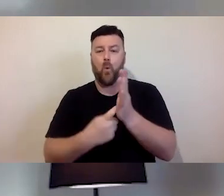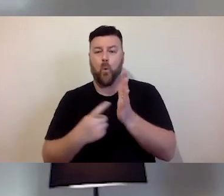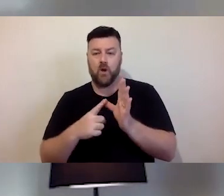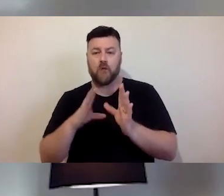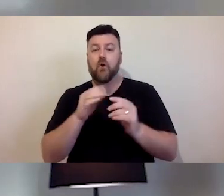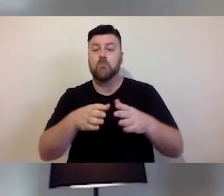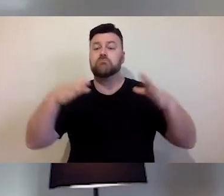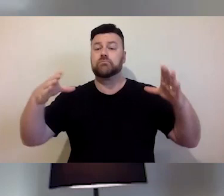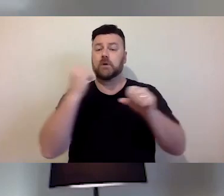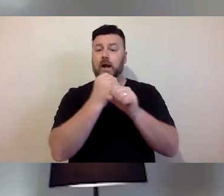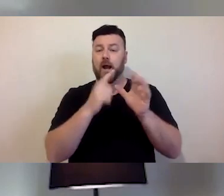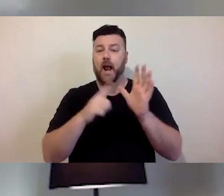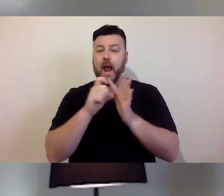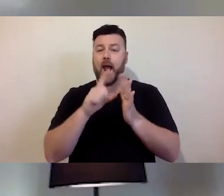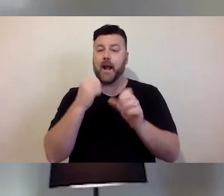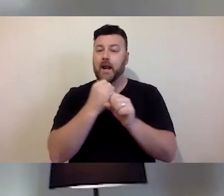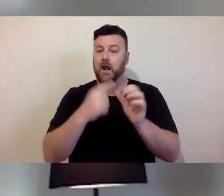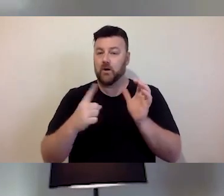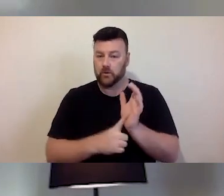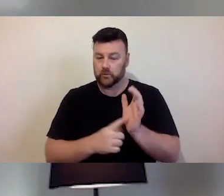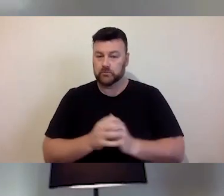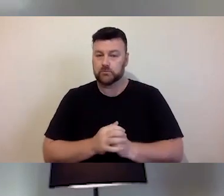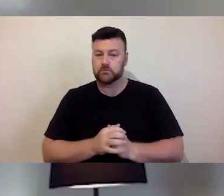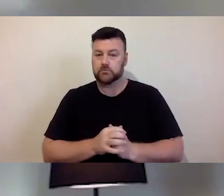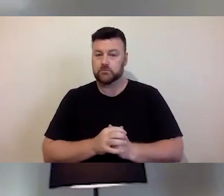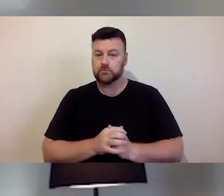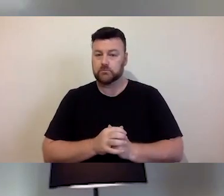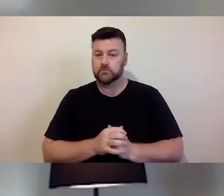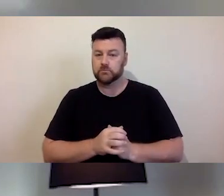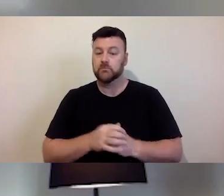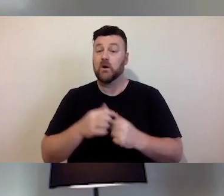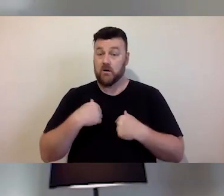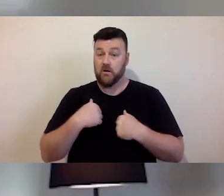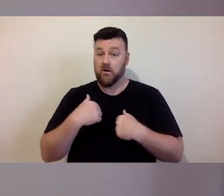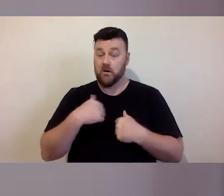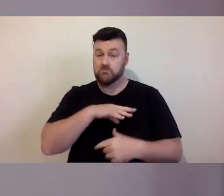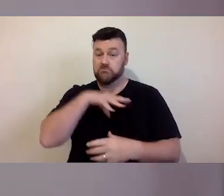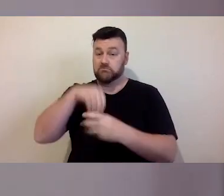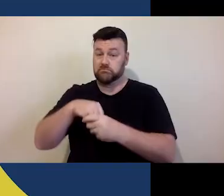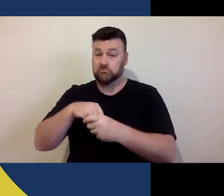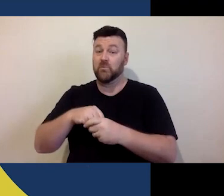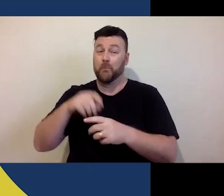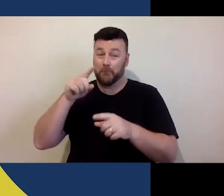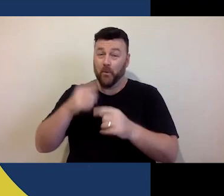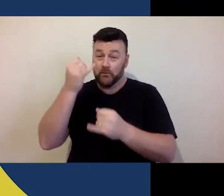As a coexisting member of the oldest culture in the